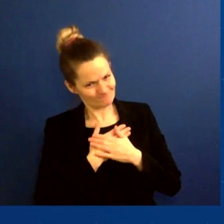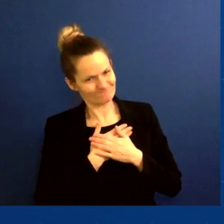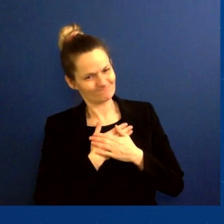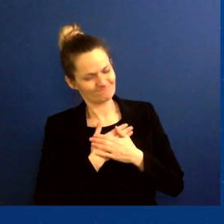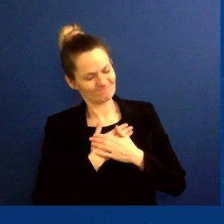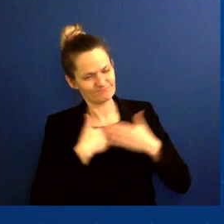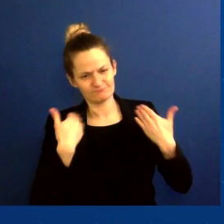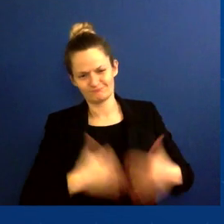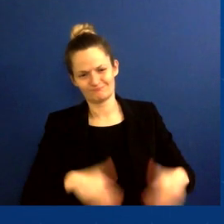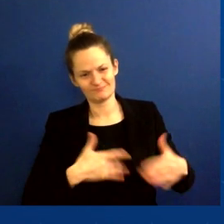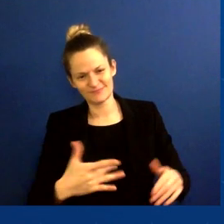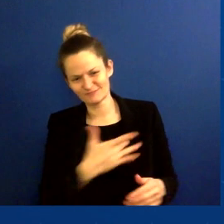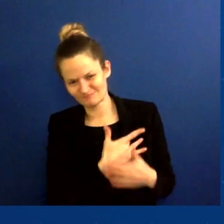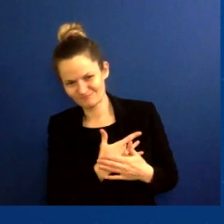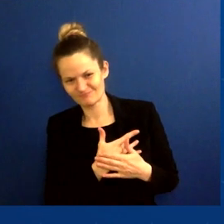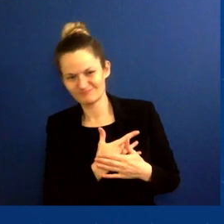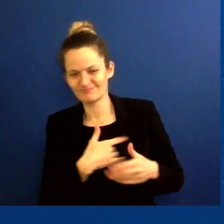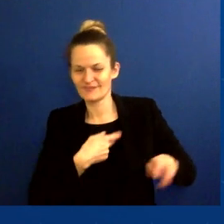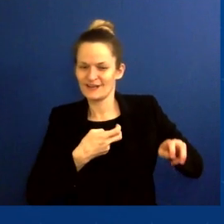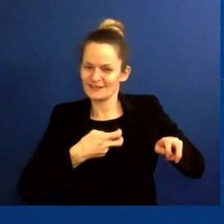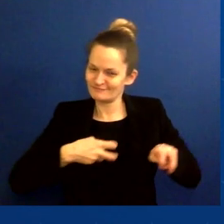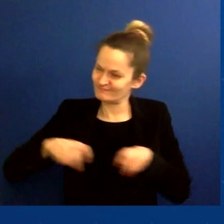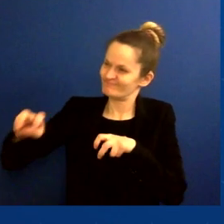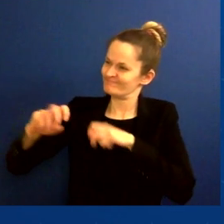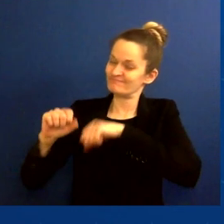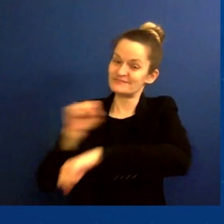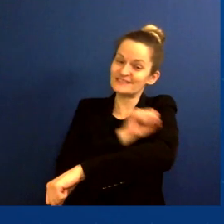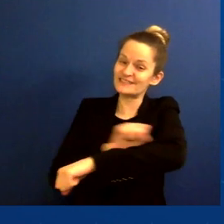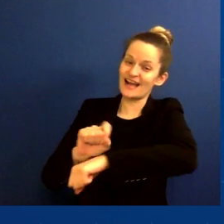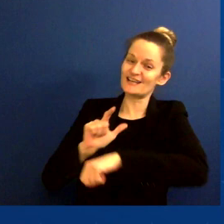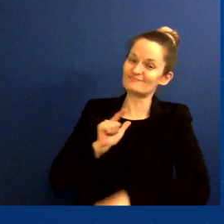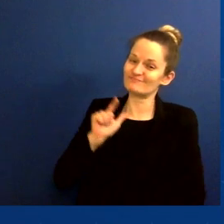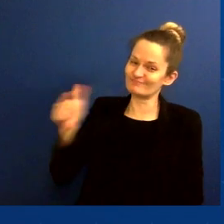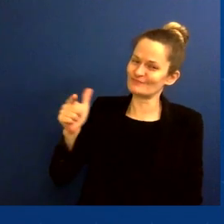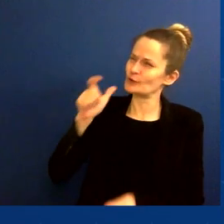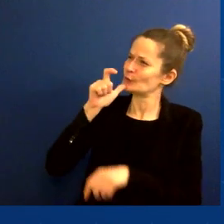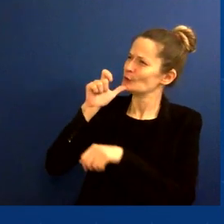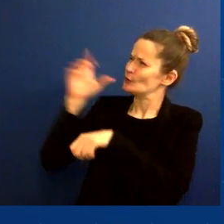of working people all across this country. She is fighting every single day for the rights of workers